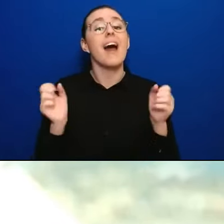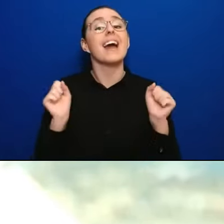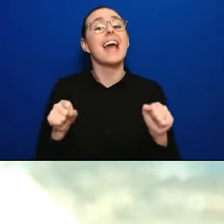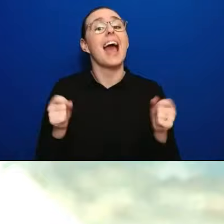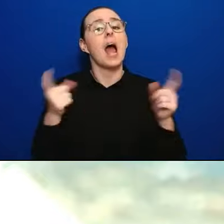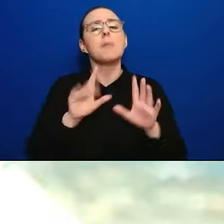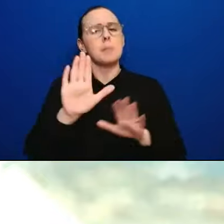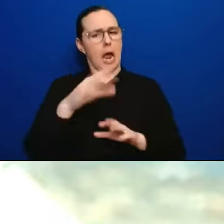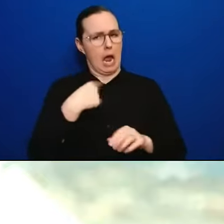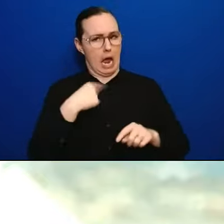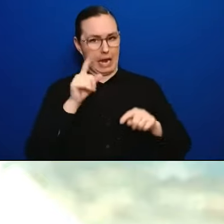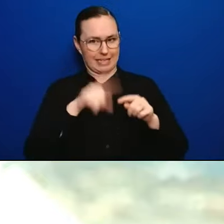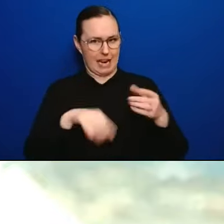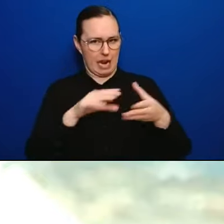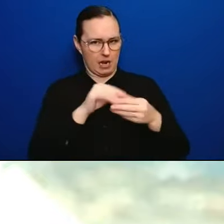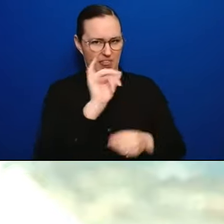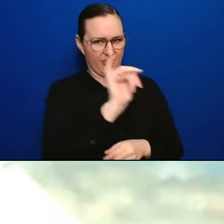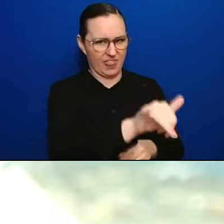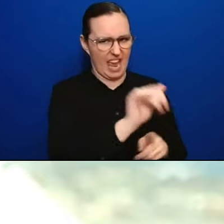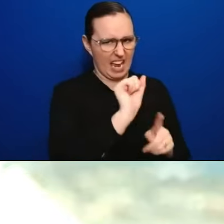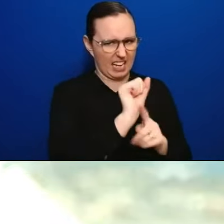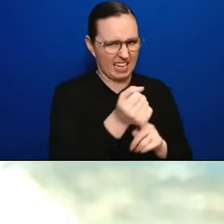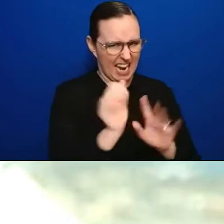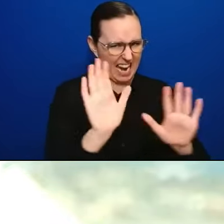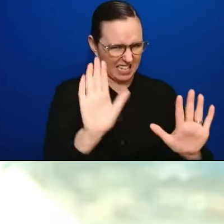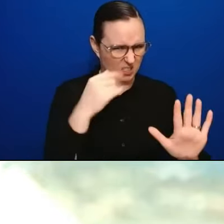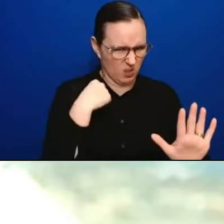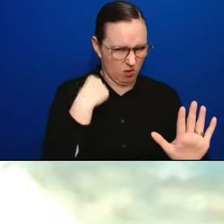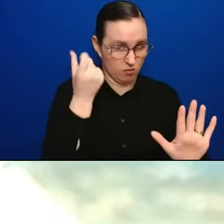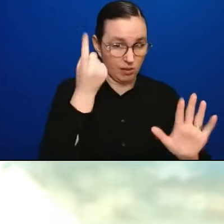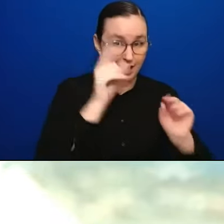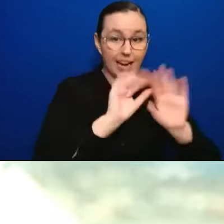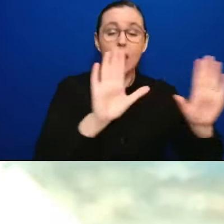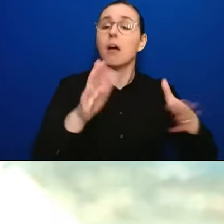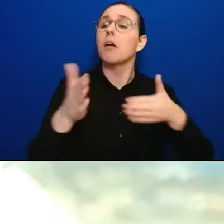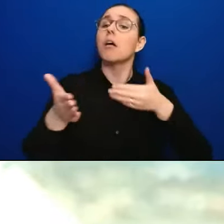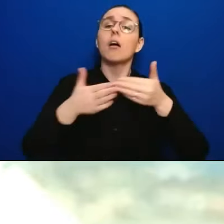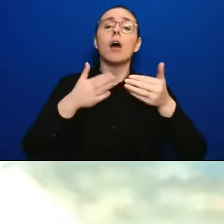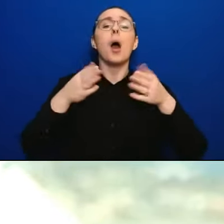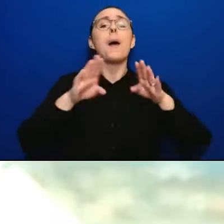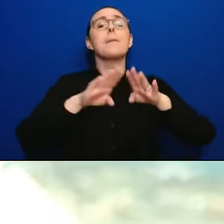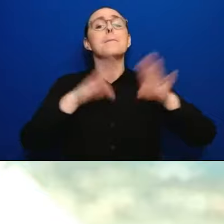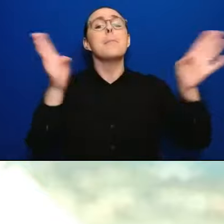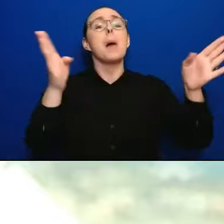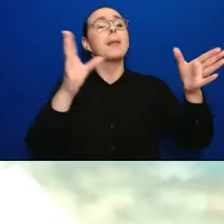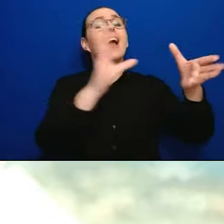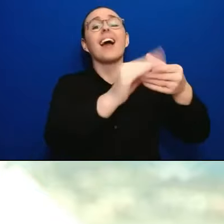simply does not happen and would not happen in those circumstances, what does happen